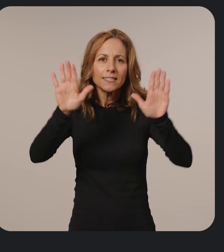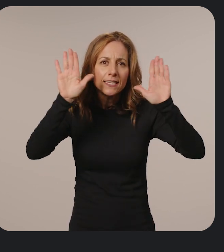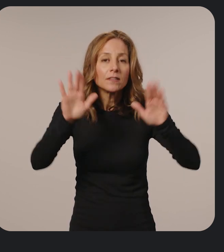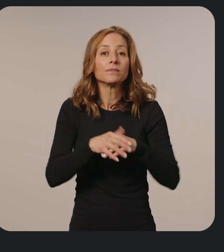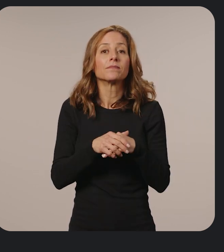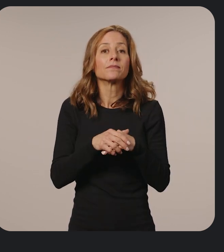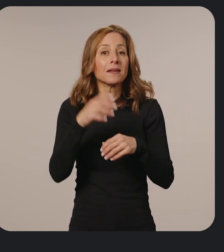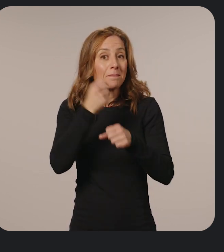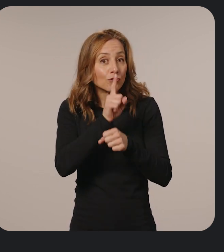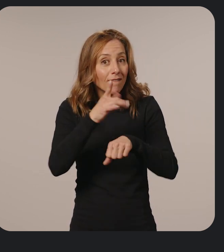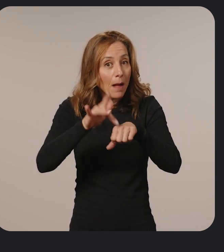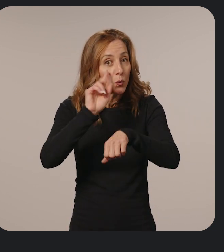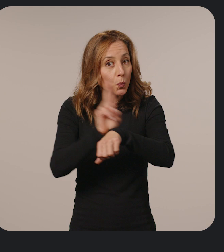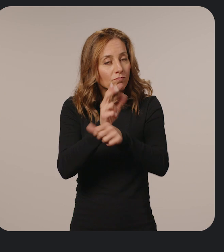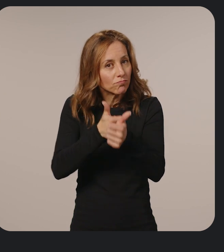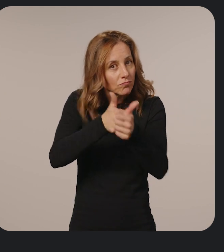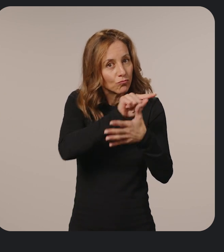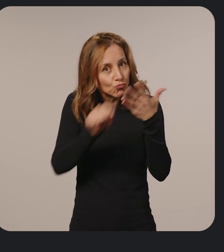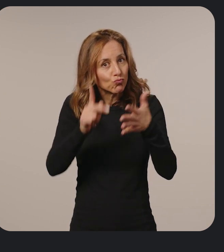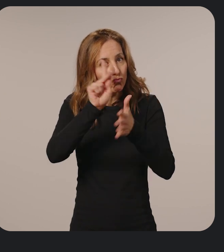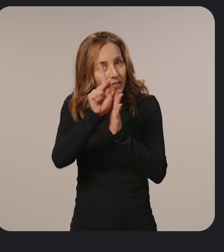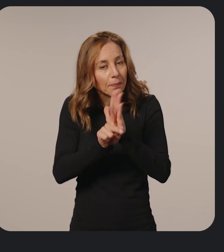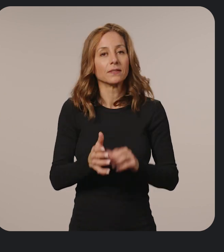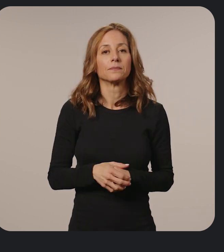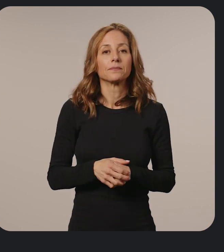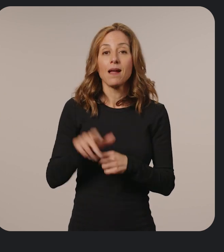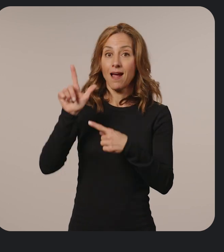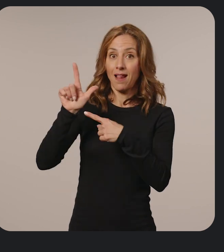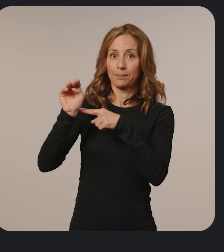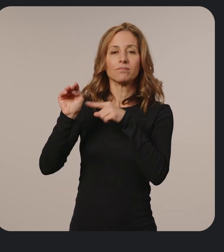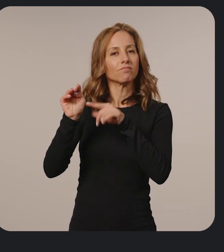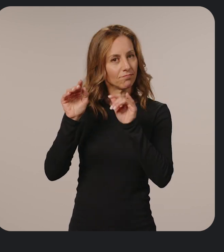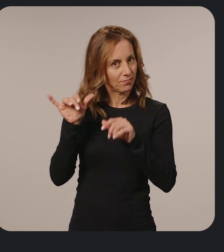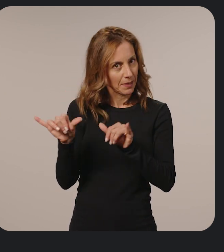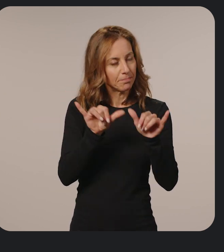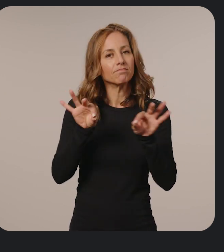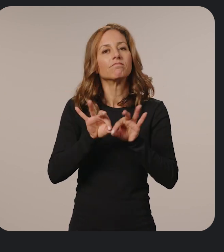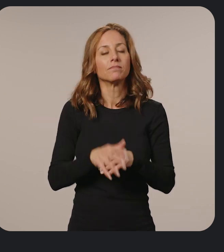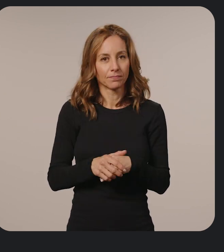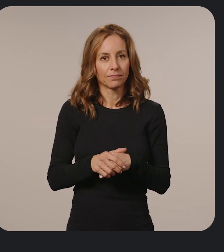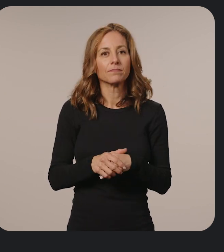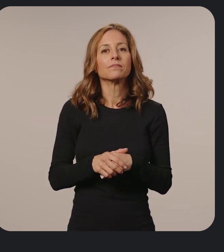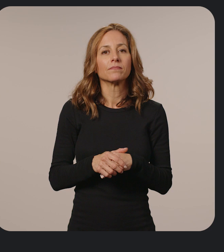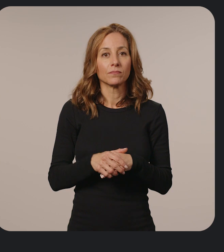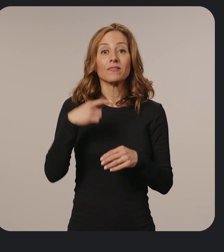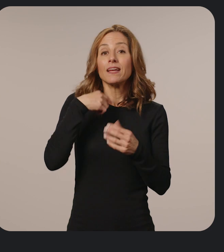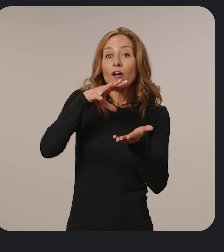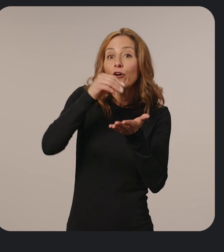And large language models are no exception. If anything, we've learned that their popularity means that it's very important to have a foundation of principles